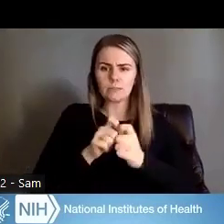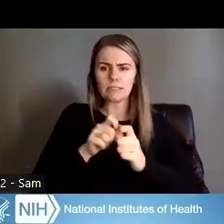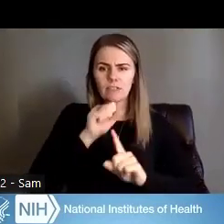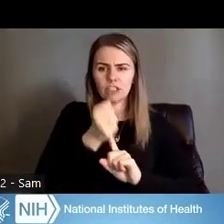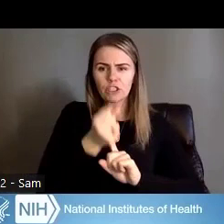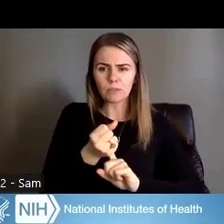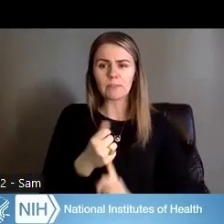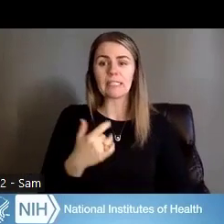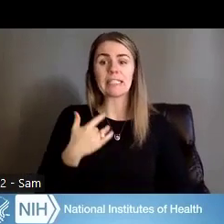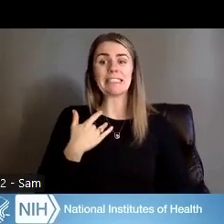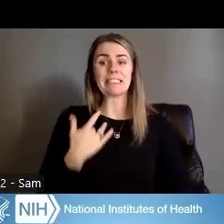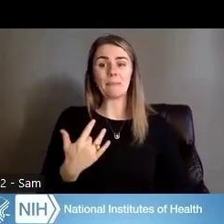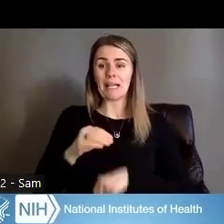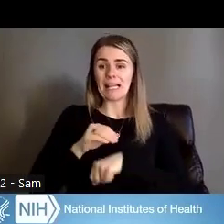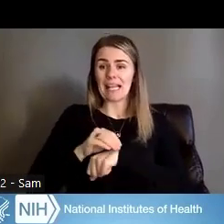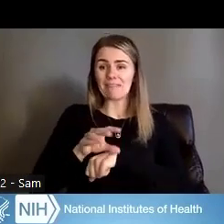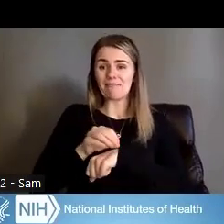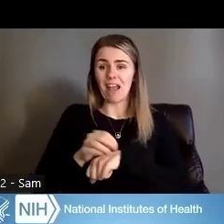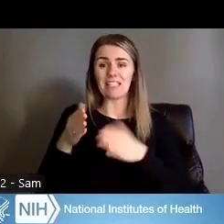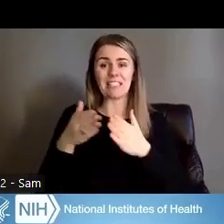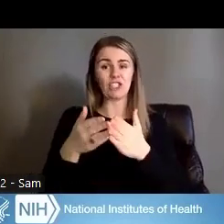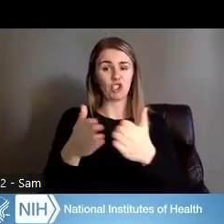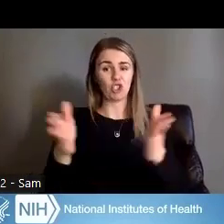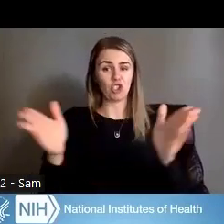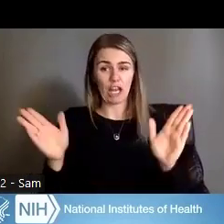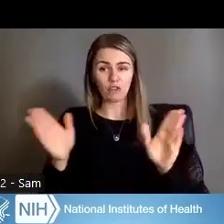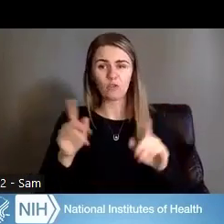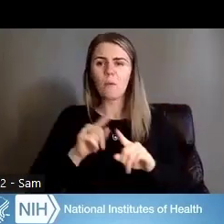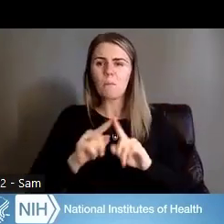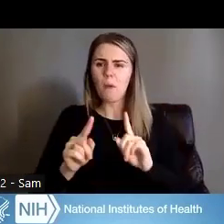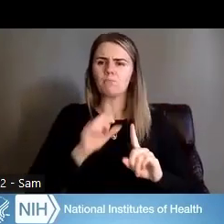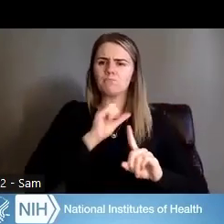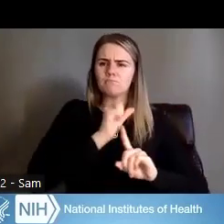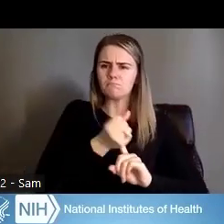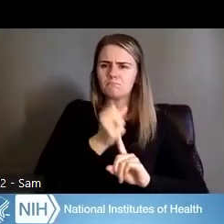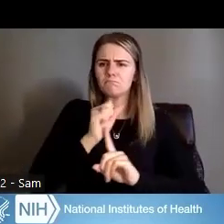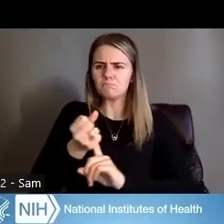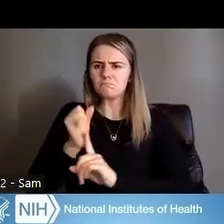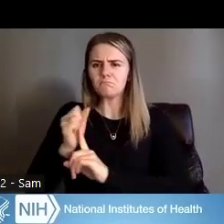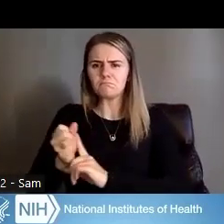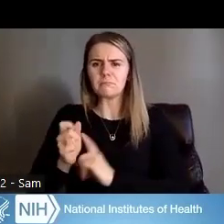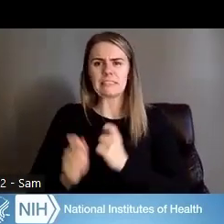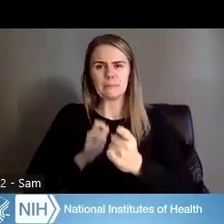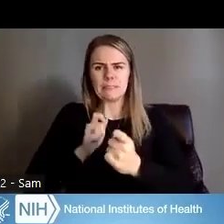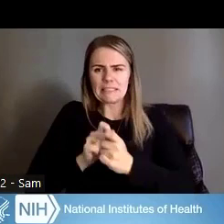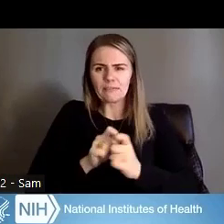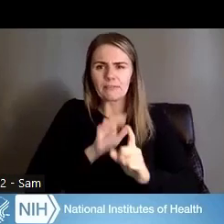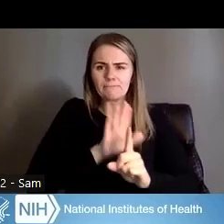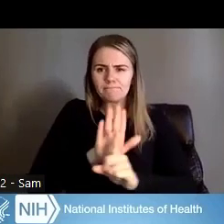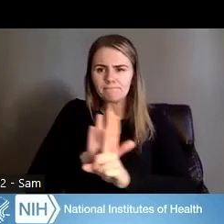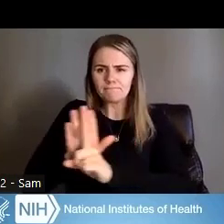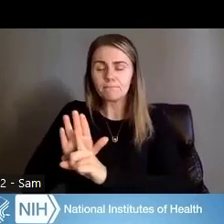but each situation is specific. So when you speak to the person who is over those various funding announcements,